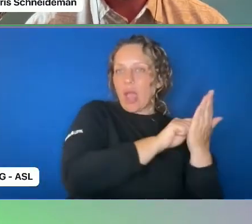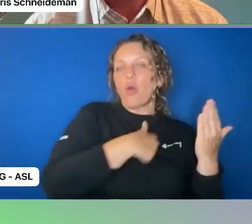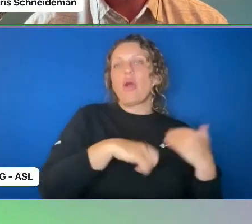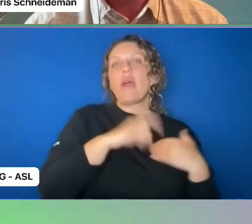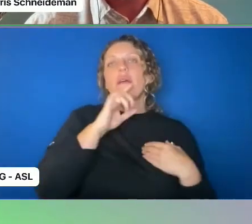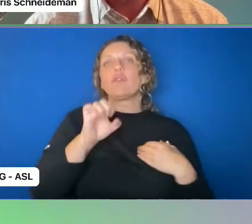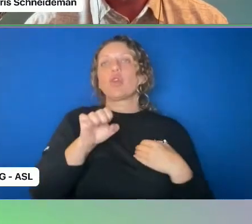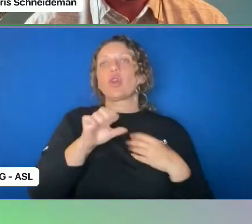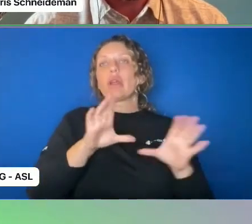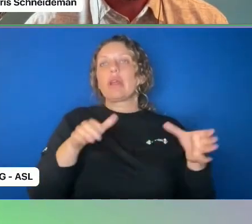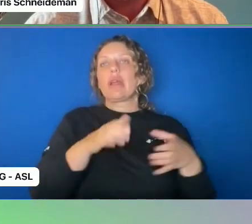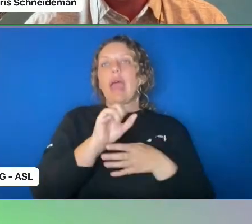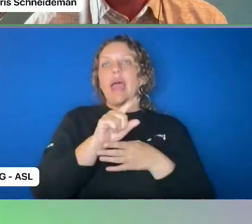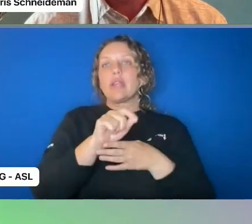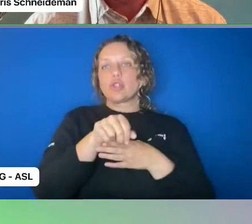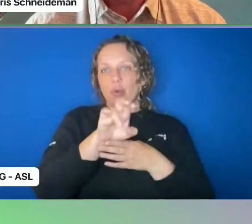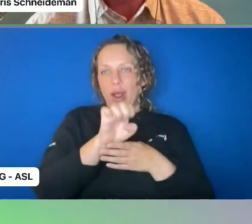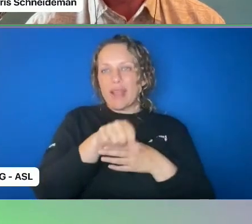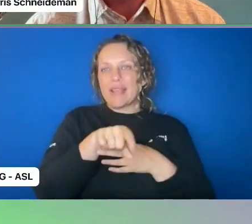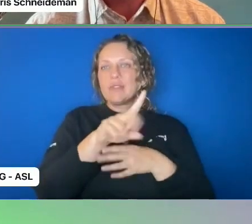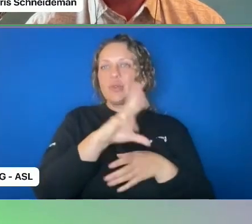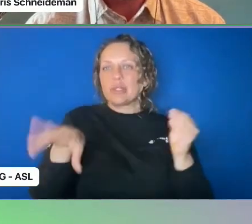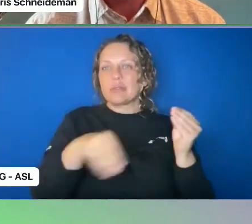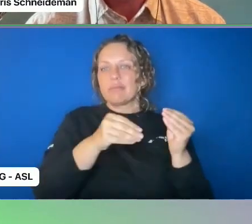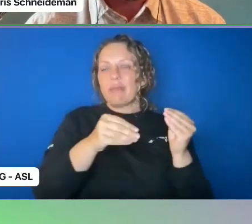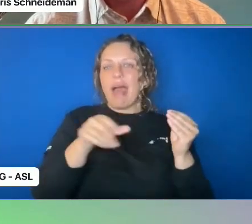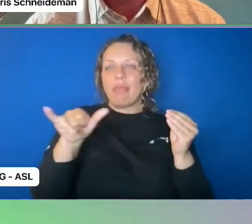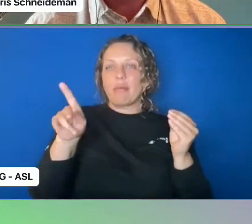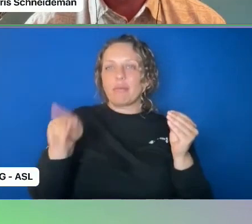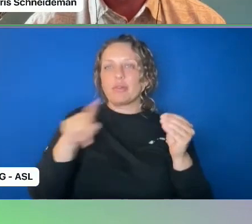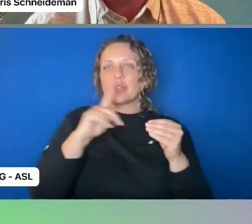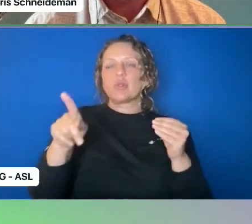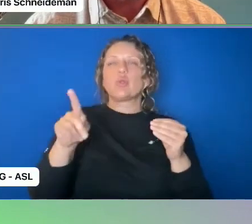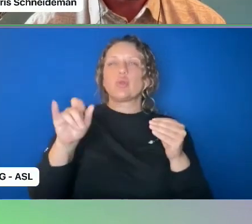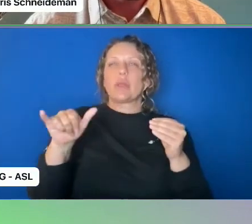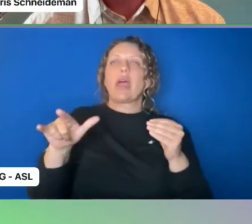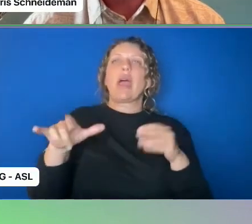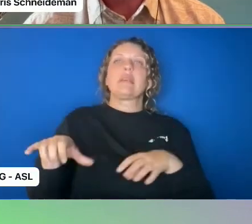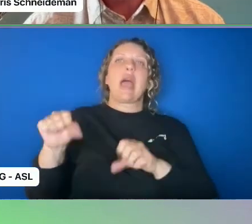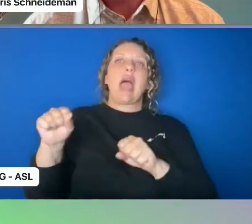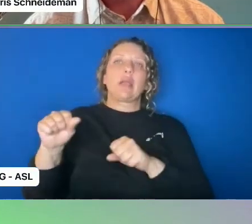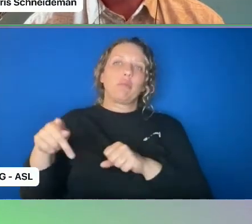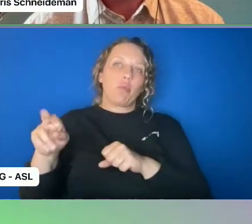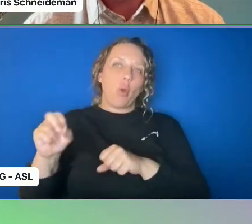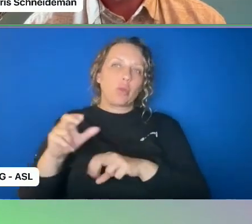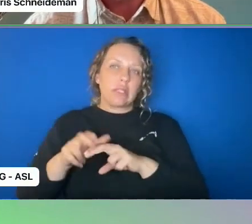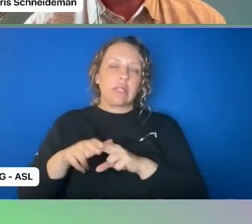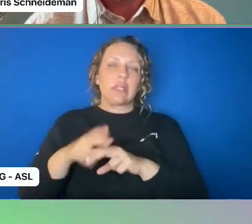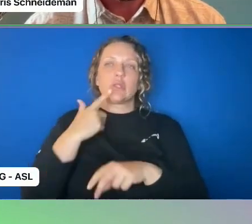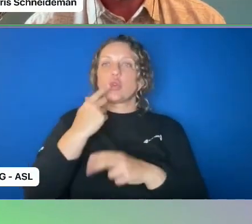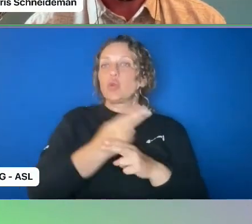there's a way to just invite them to the account portal but don't have them occupy a Pro seat. So those users who aren't using Pro,